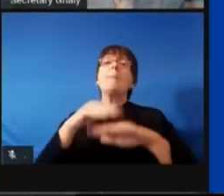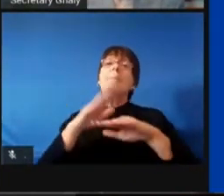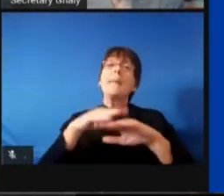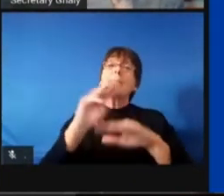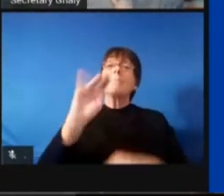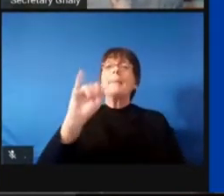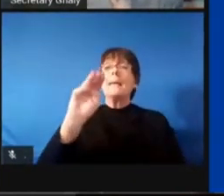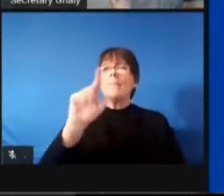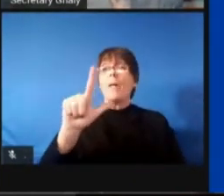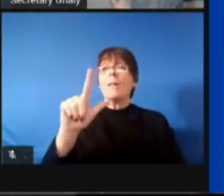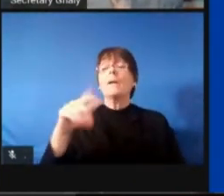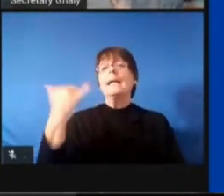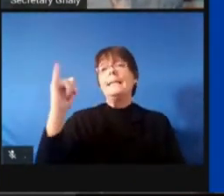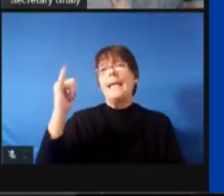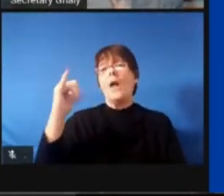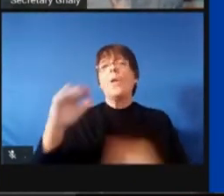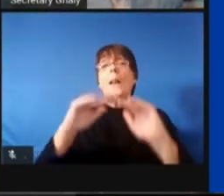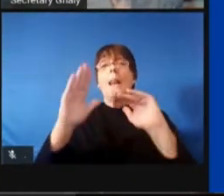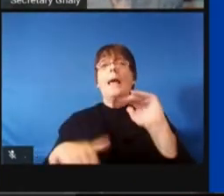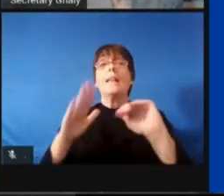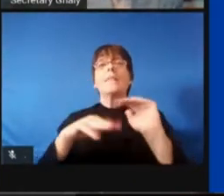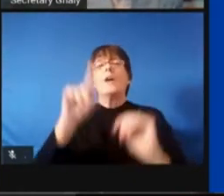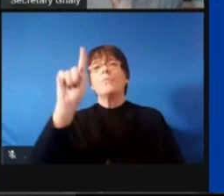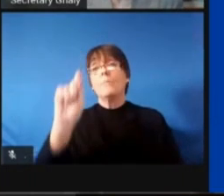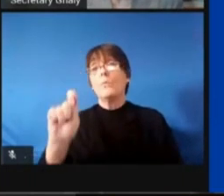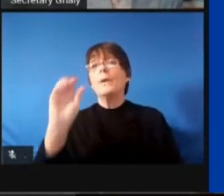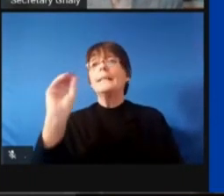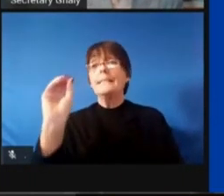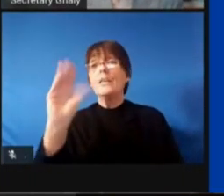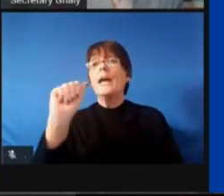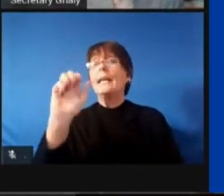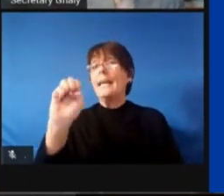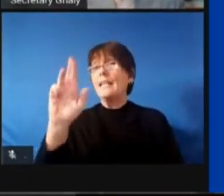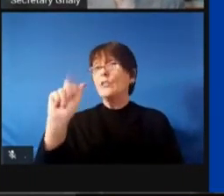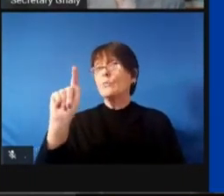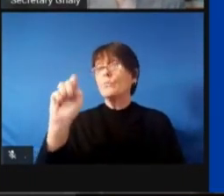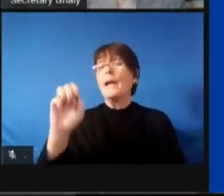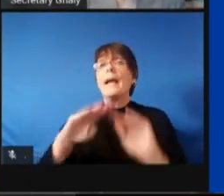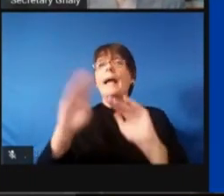2.02 4.9 PERCENT. AND IT HAS TO BE AT 2.22 FIVE .